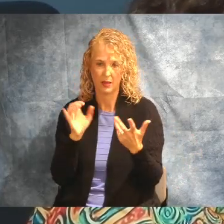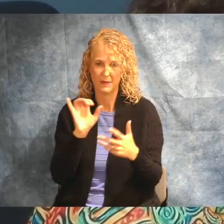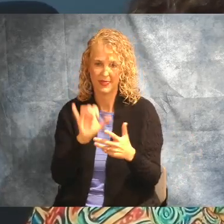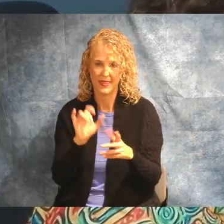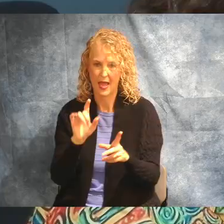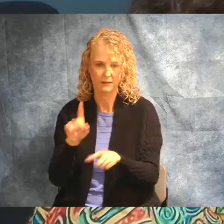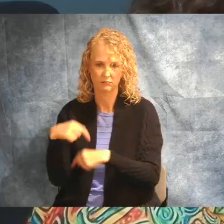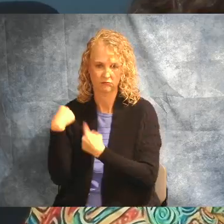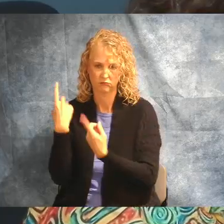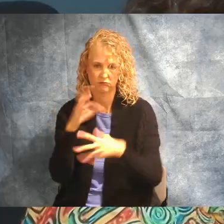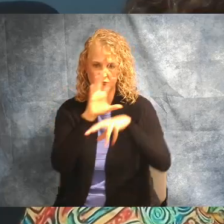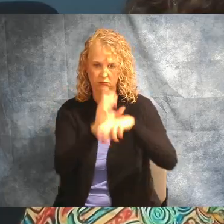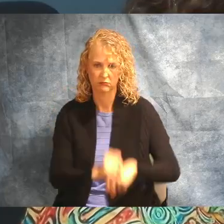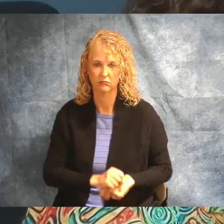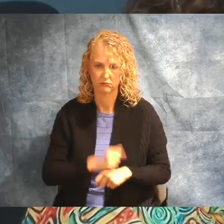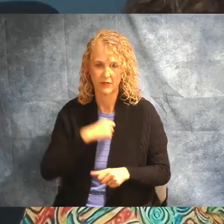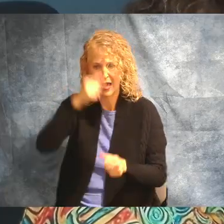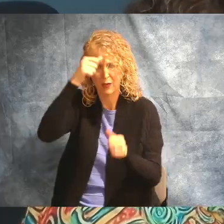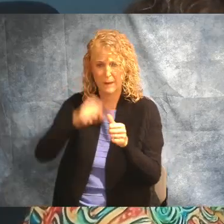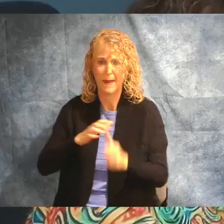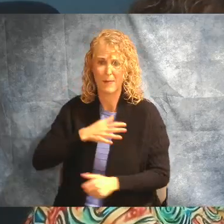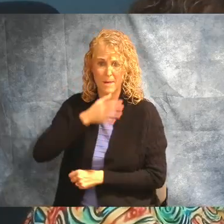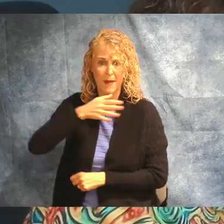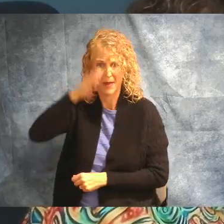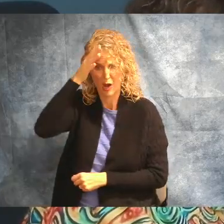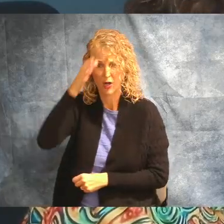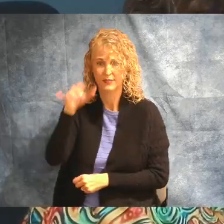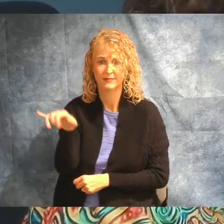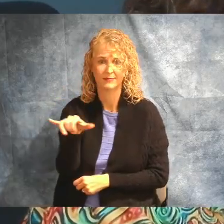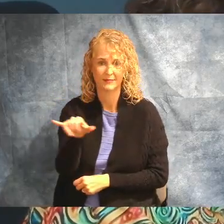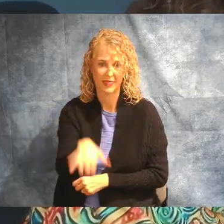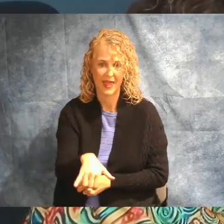my parents I remember their business when I was younger they said we can't go to these things if